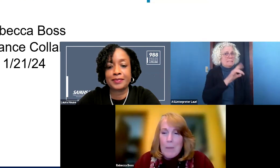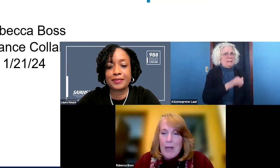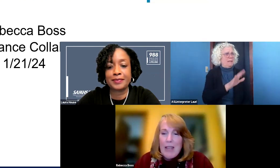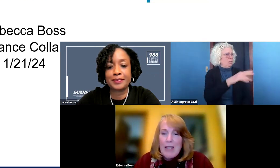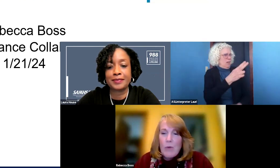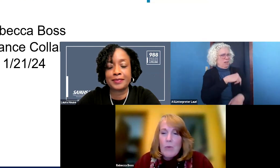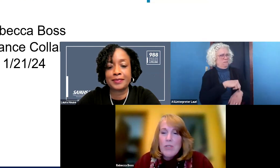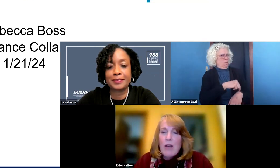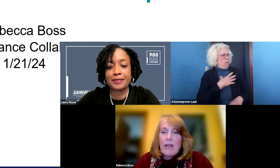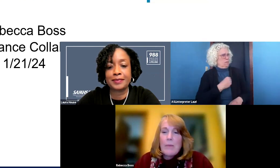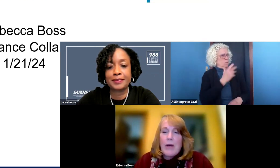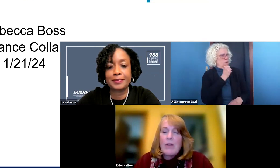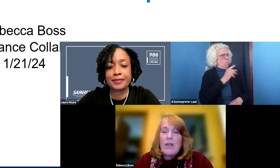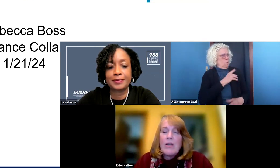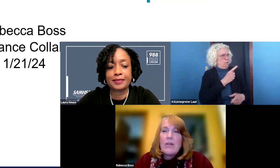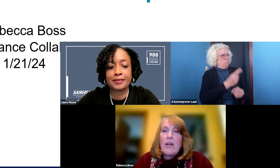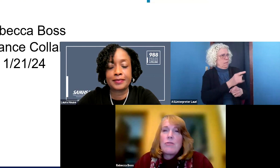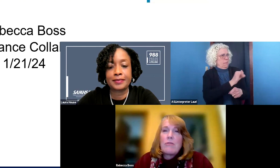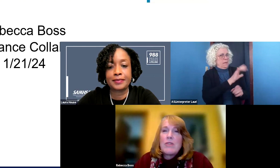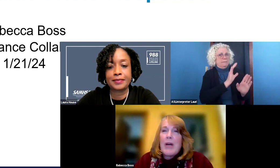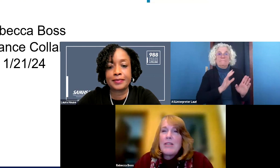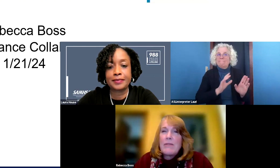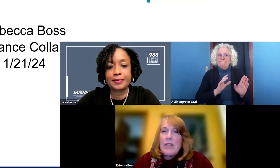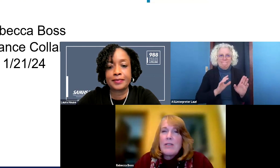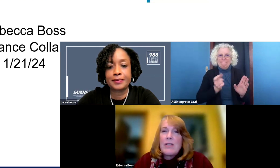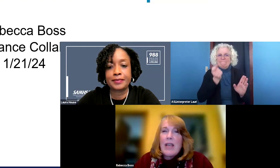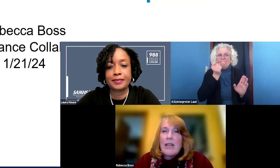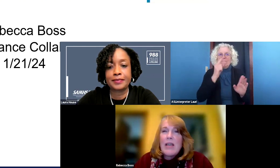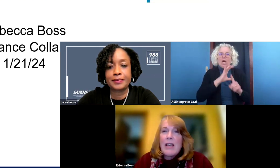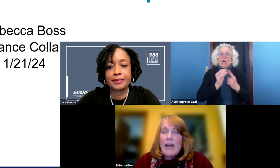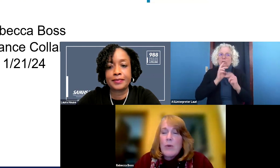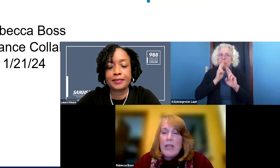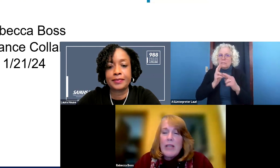But I think when we're talking about cultural responsiveness and equity